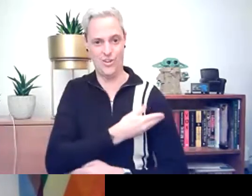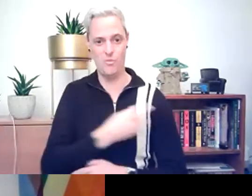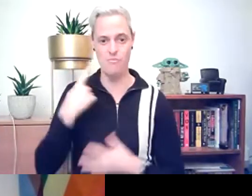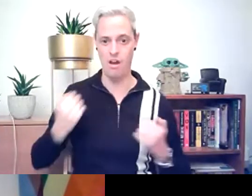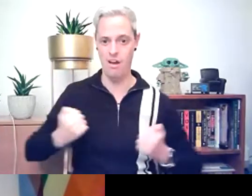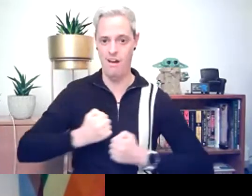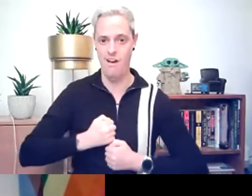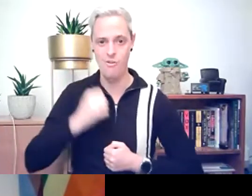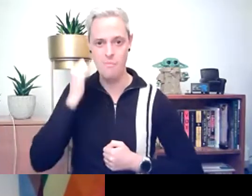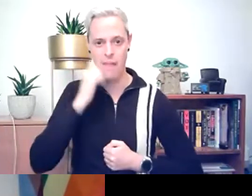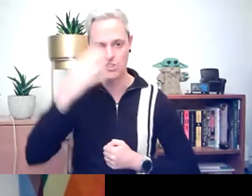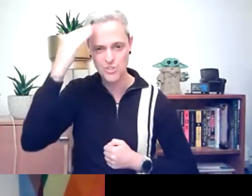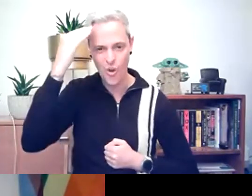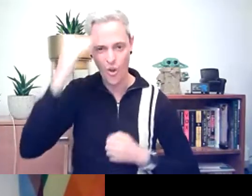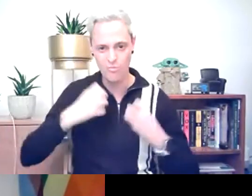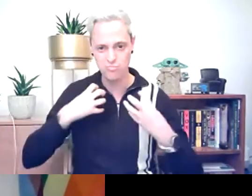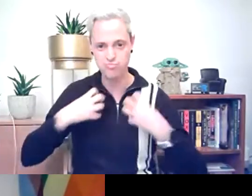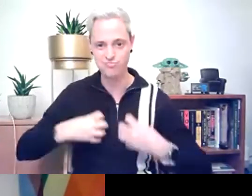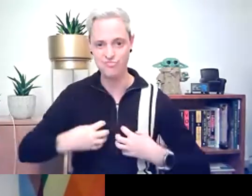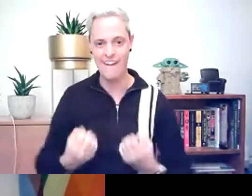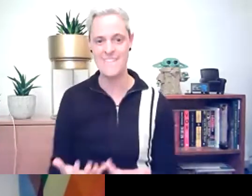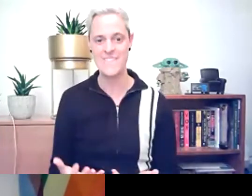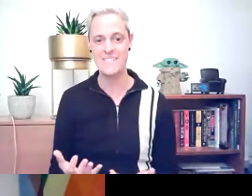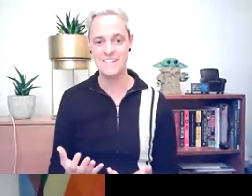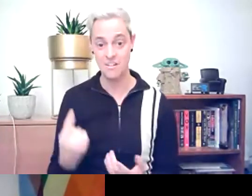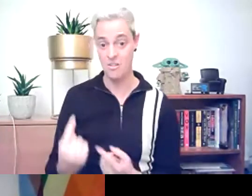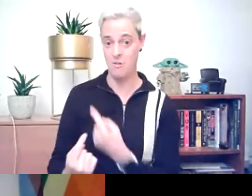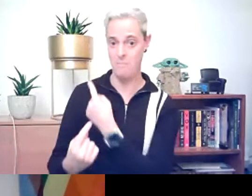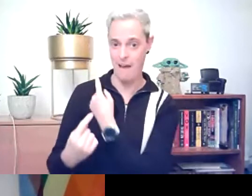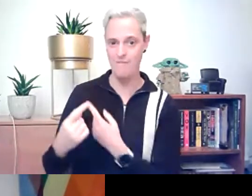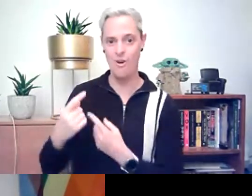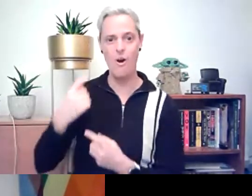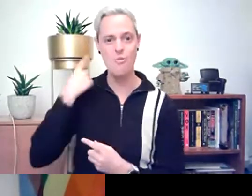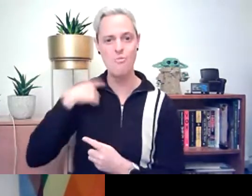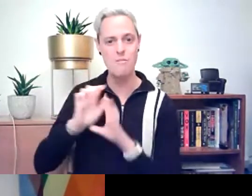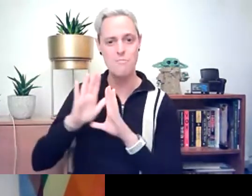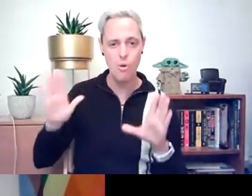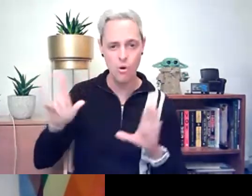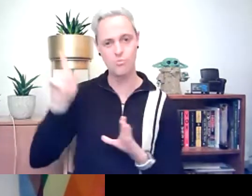And we wanted to bring that to a much wider audience. So we sell transfer all.